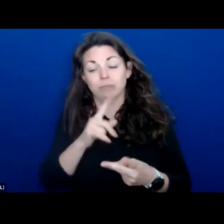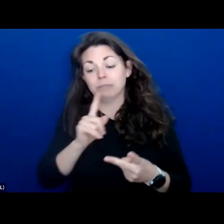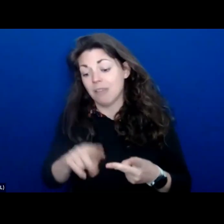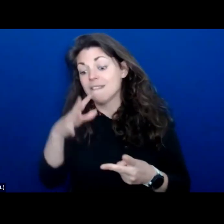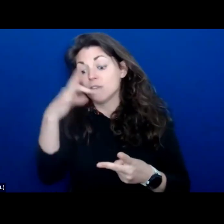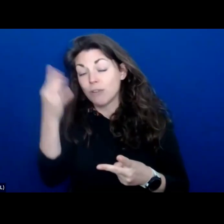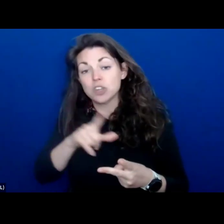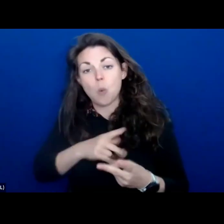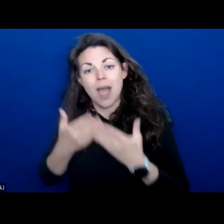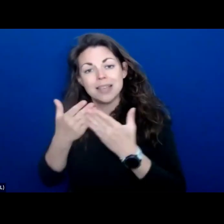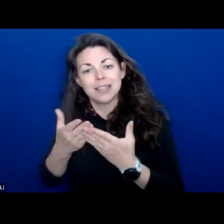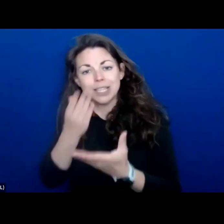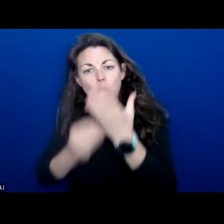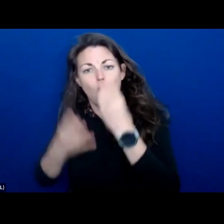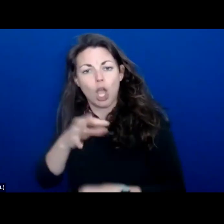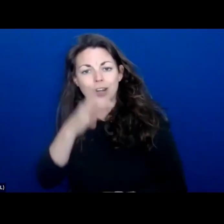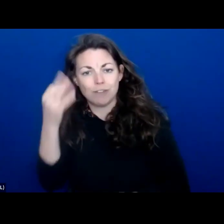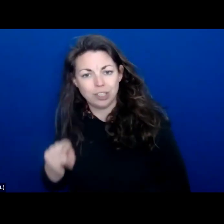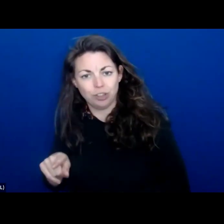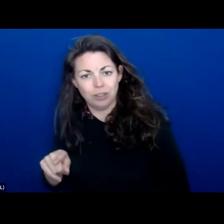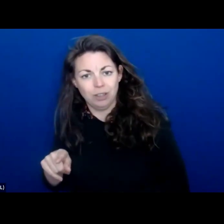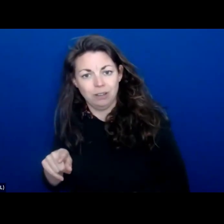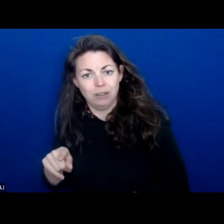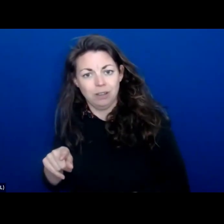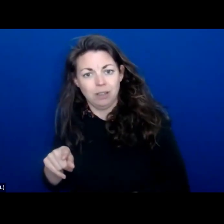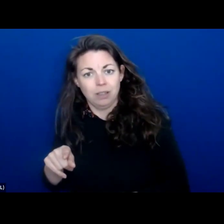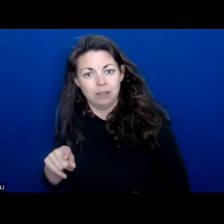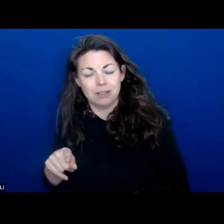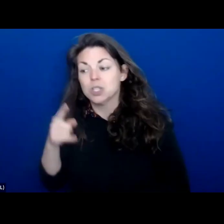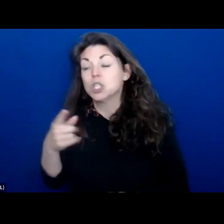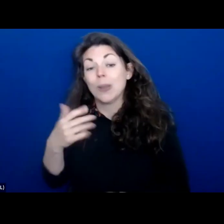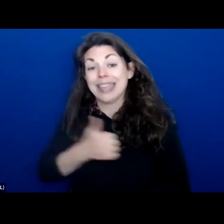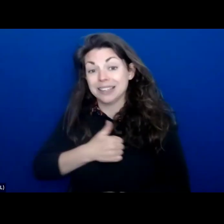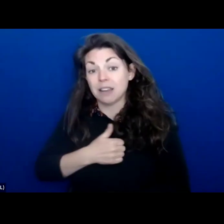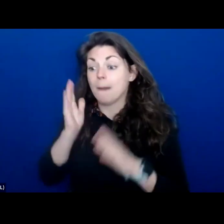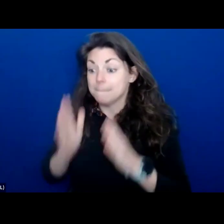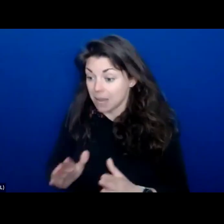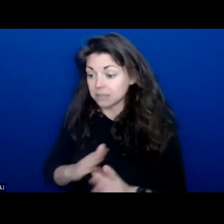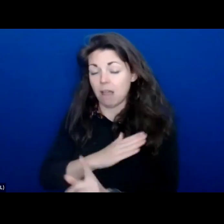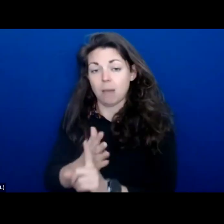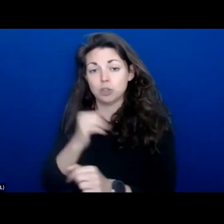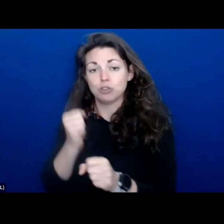school in Canada, which in English-speaking Canada is mandatory up to grade five and then you have a choice. I did it all the way through